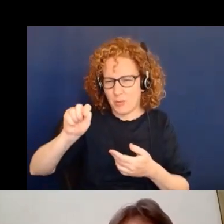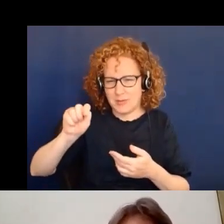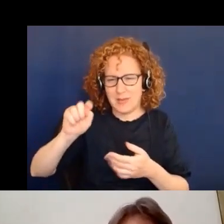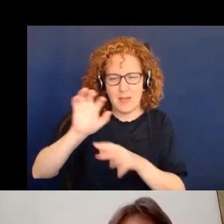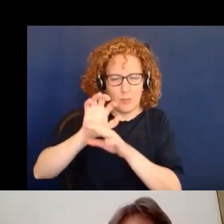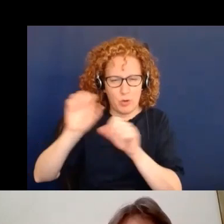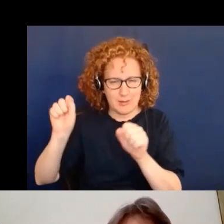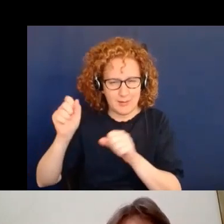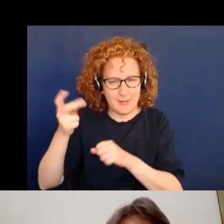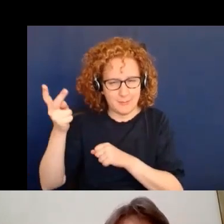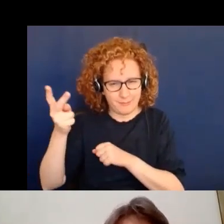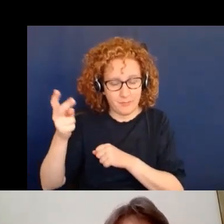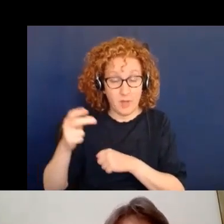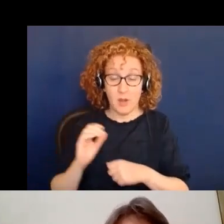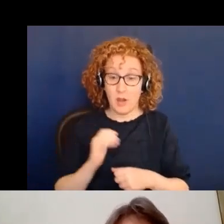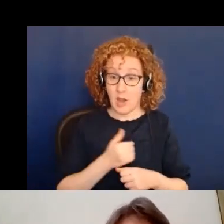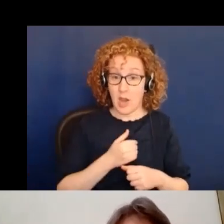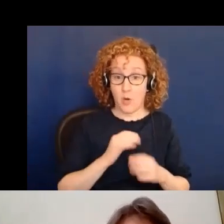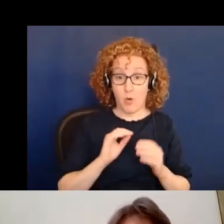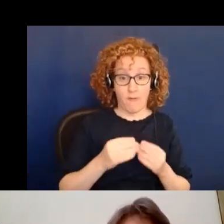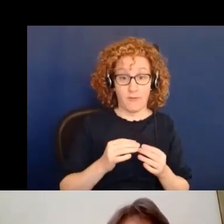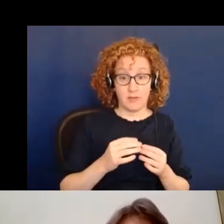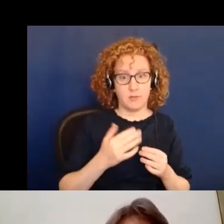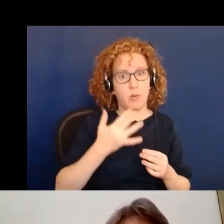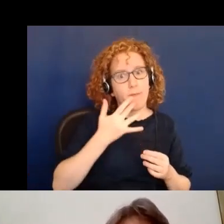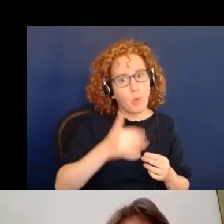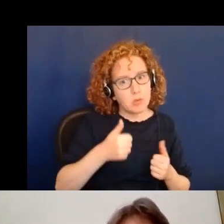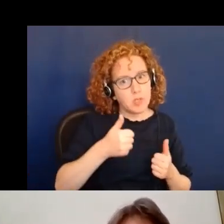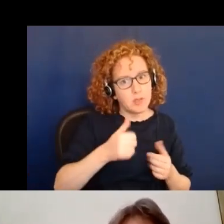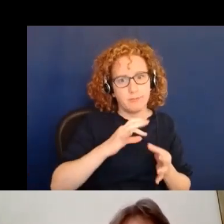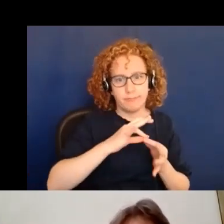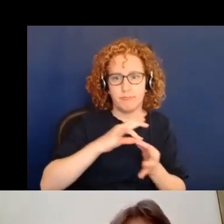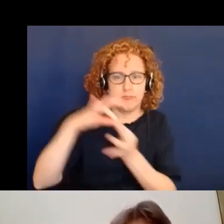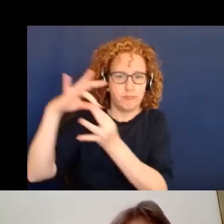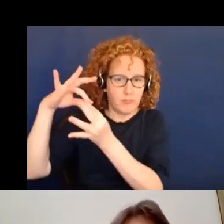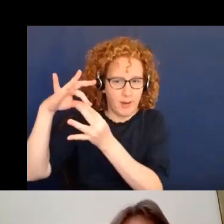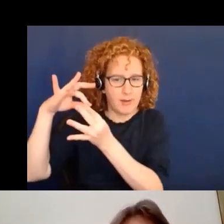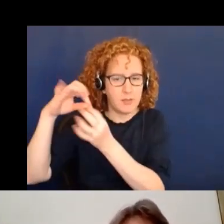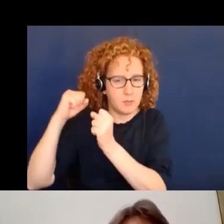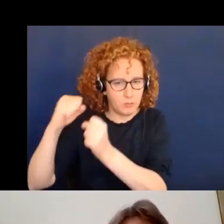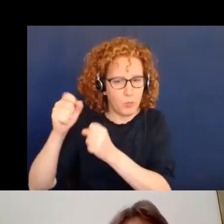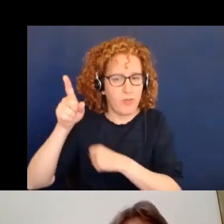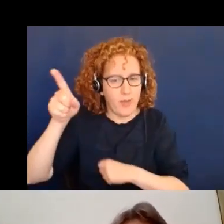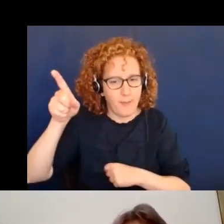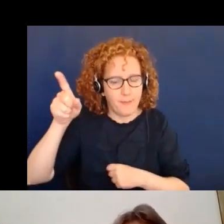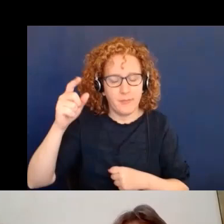been very well connected with them so that we can know what's changing, how things are changing,